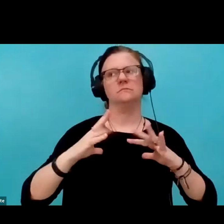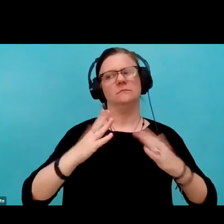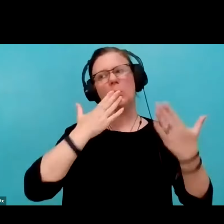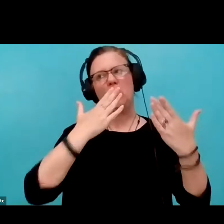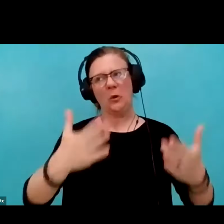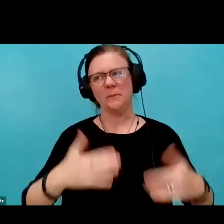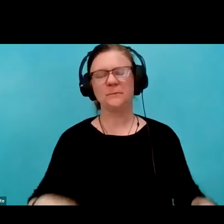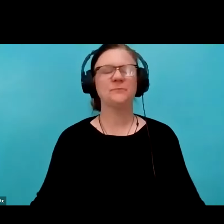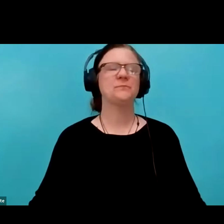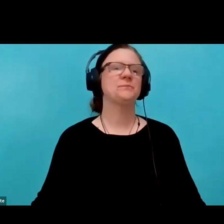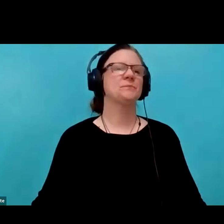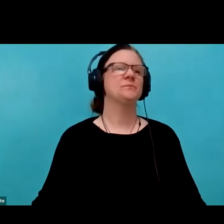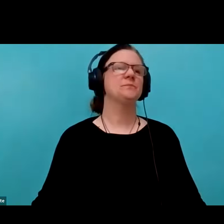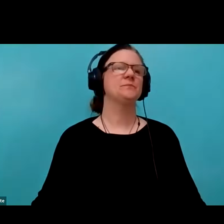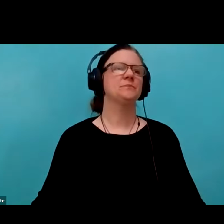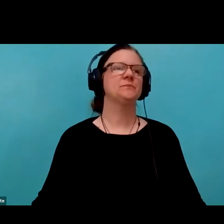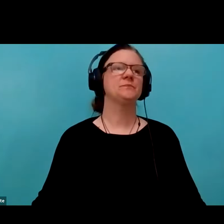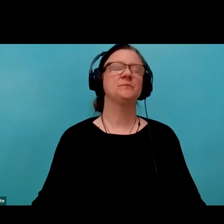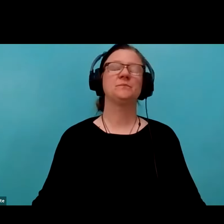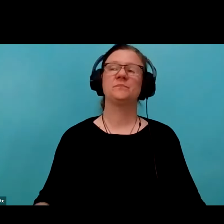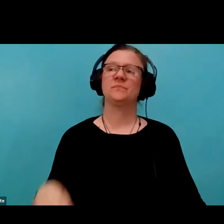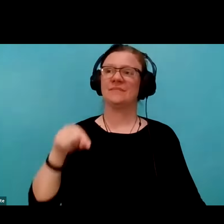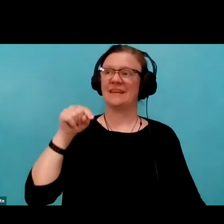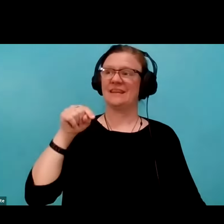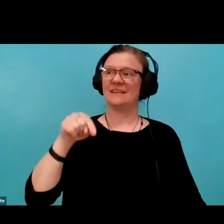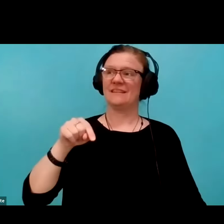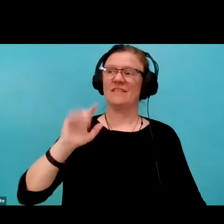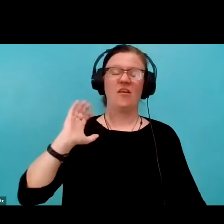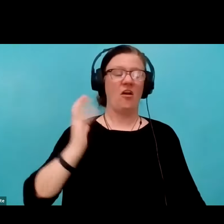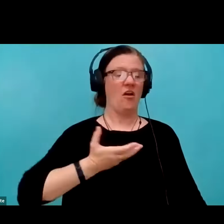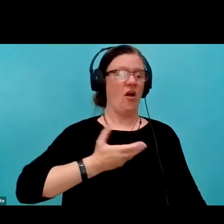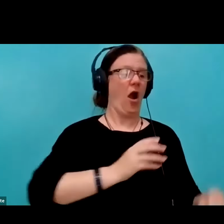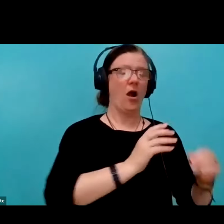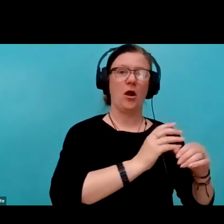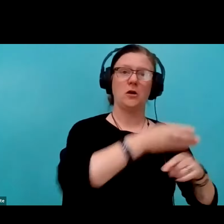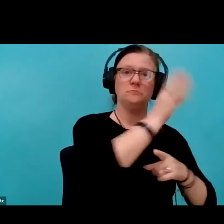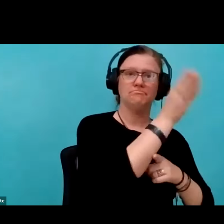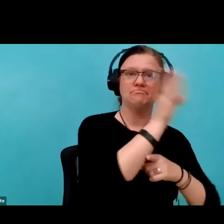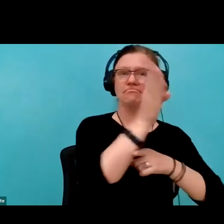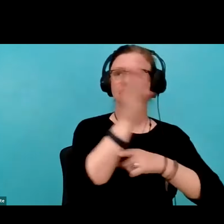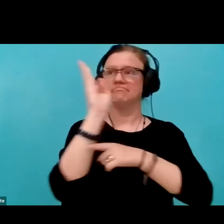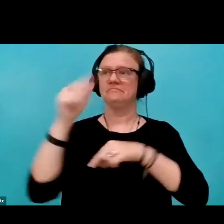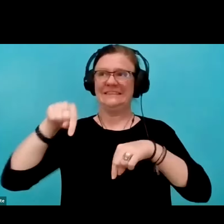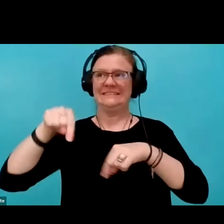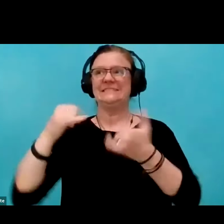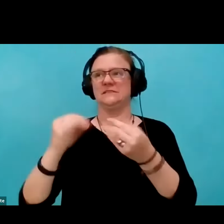Jonathan de Armas: This is our fourth in the overall series of webinars here at Diamond, but the first in our core